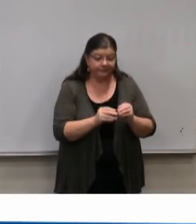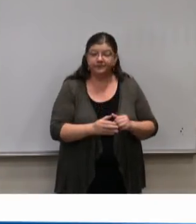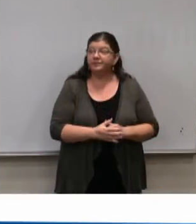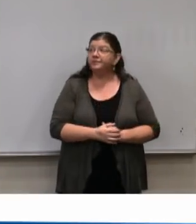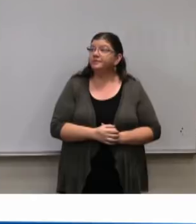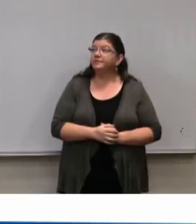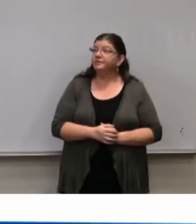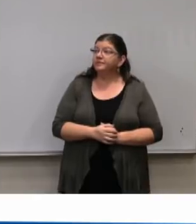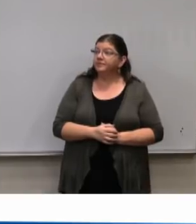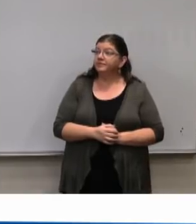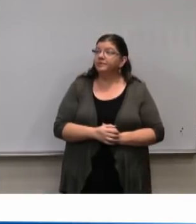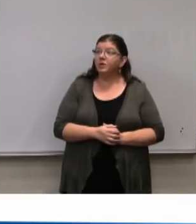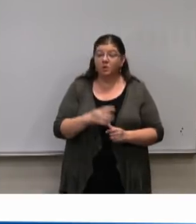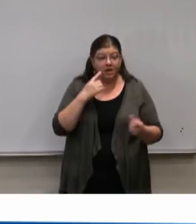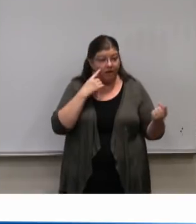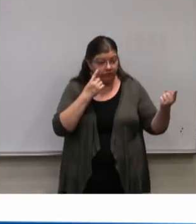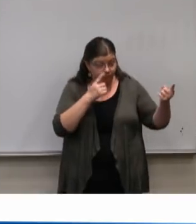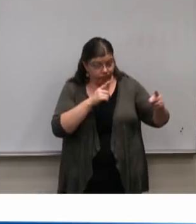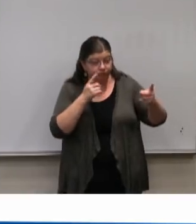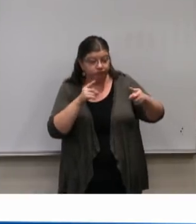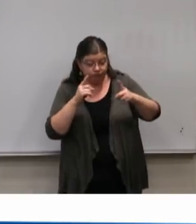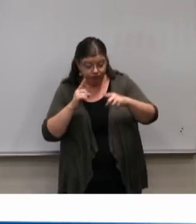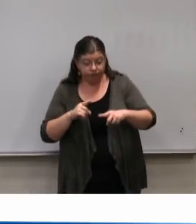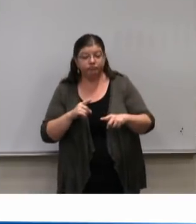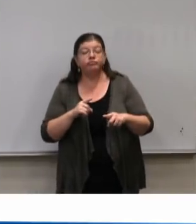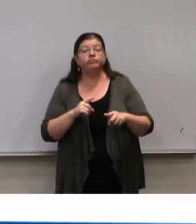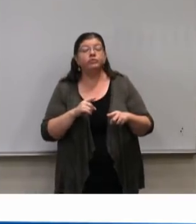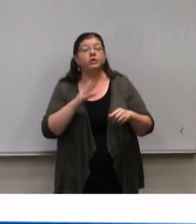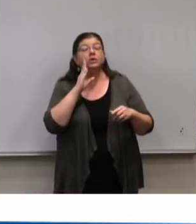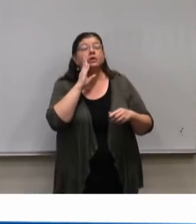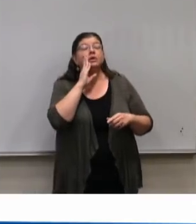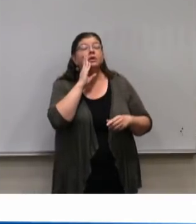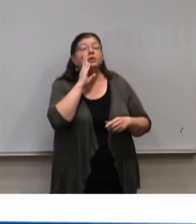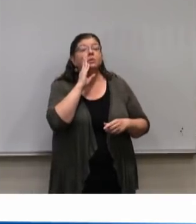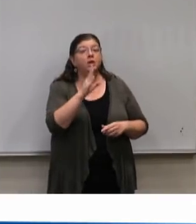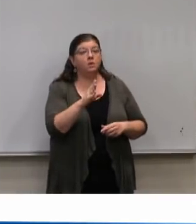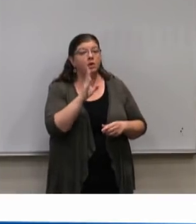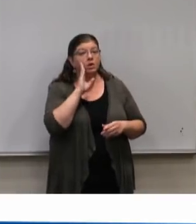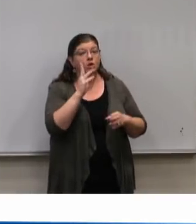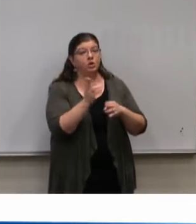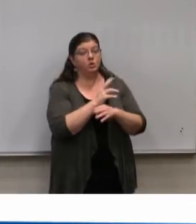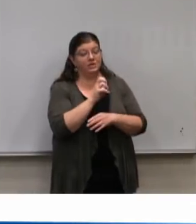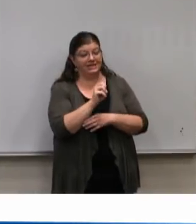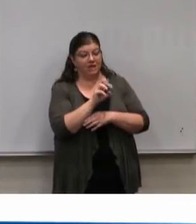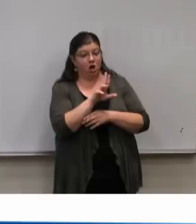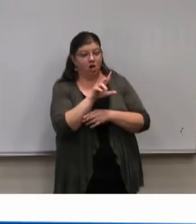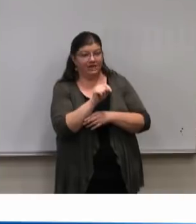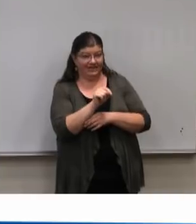We have a consensus that we will move to ERT with flexibility for certain courses.